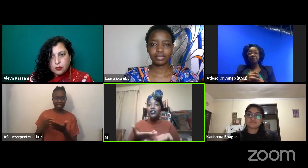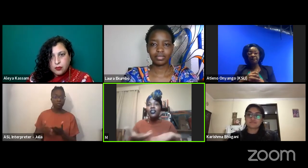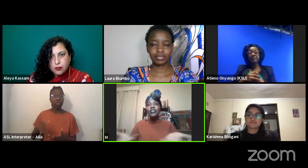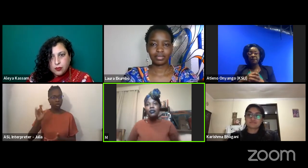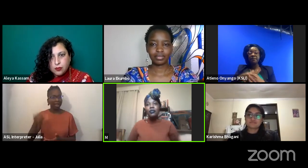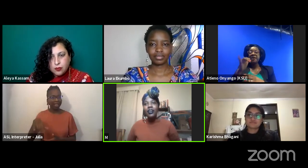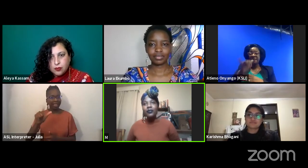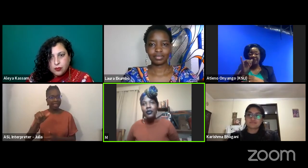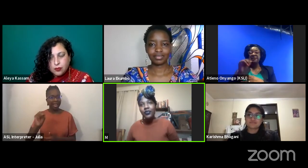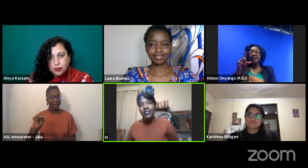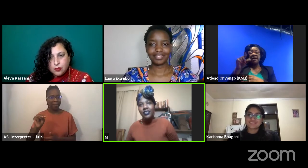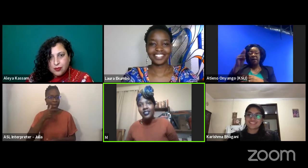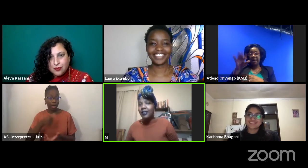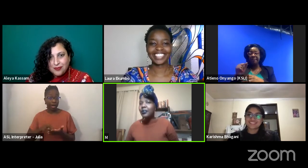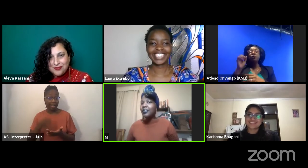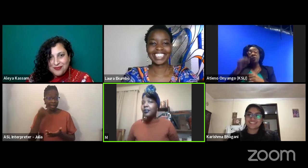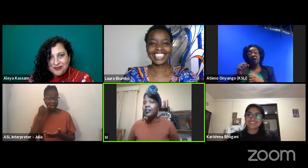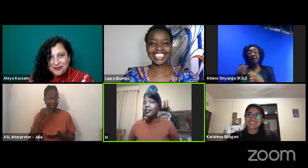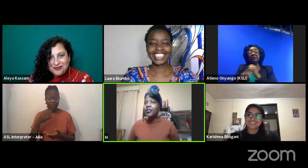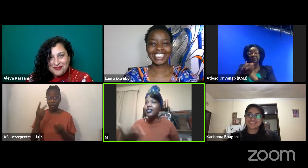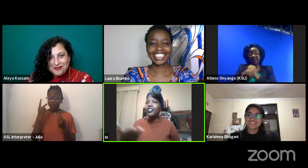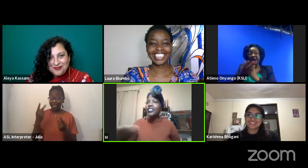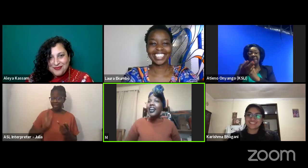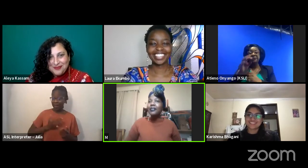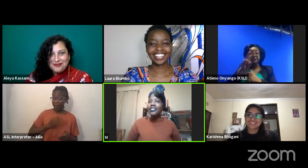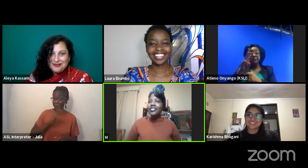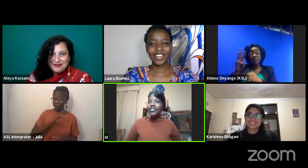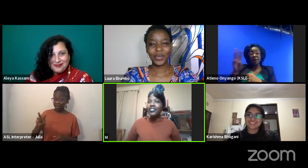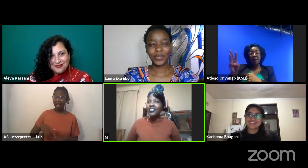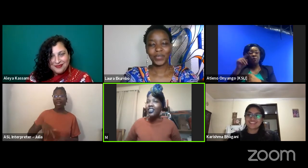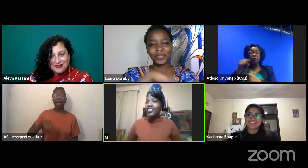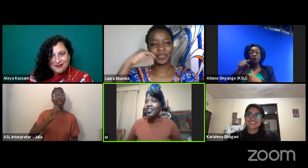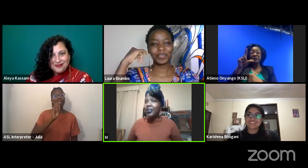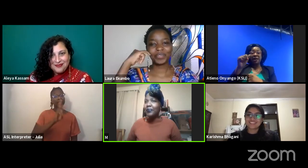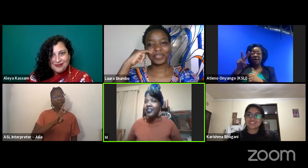You can subscribe if you visit www.lamsisterhood.com